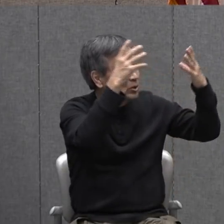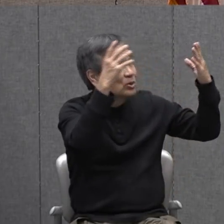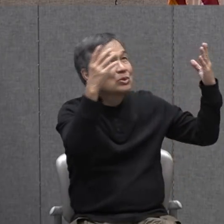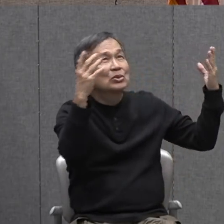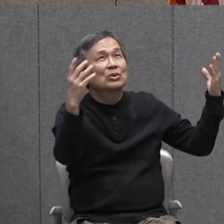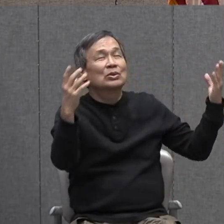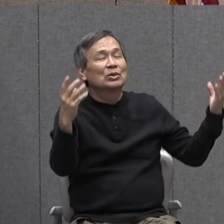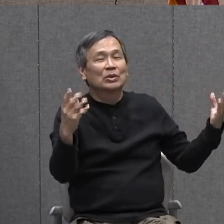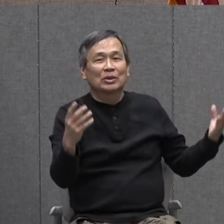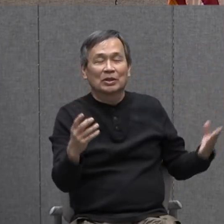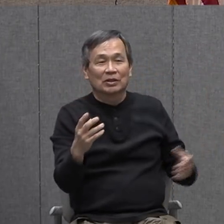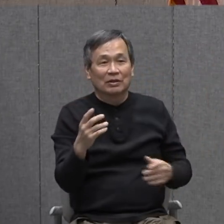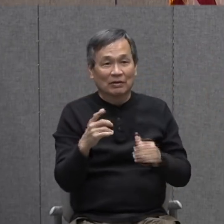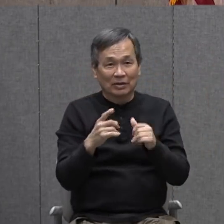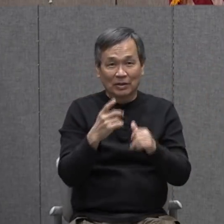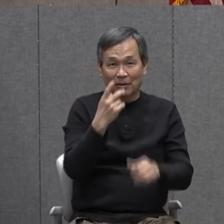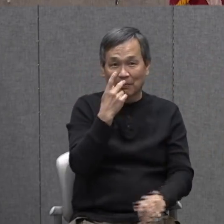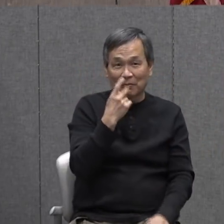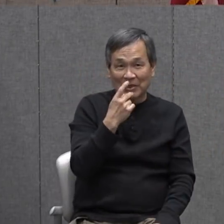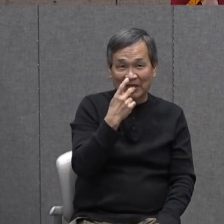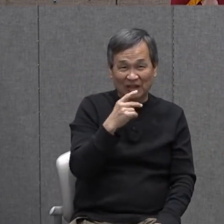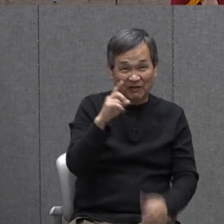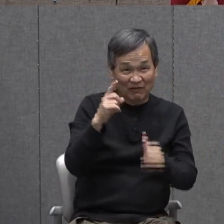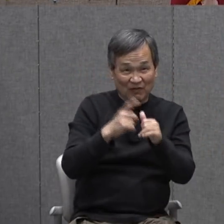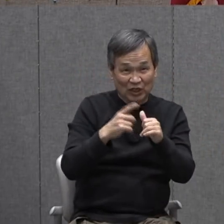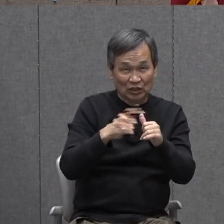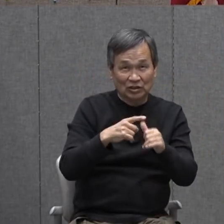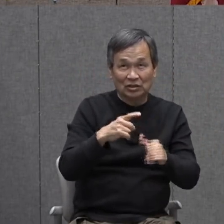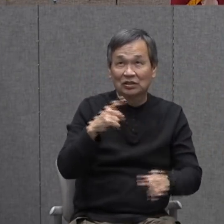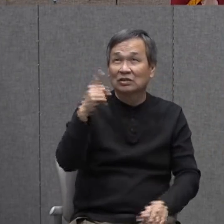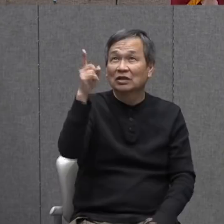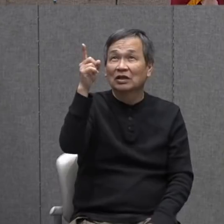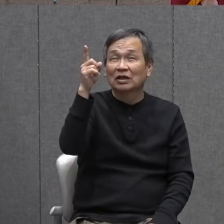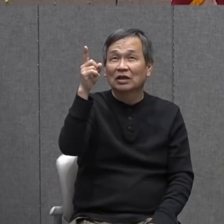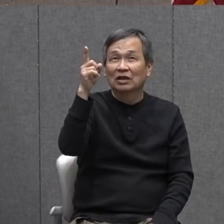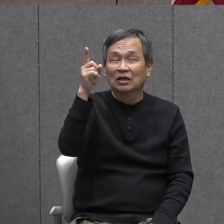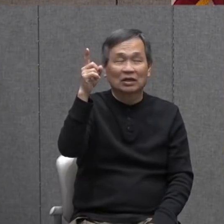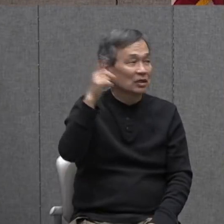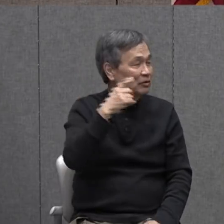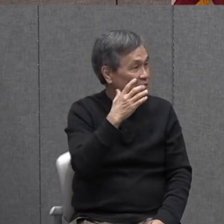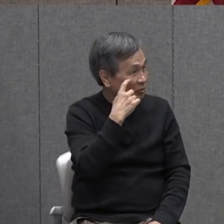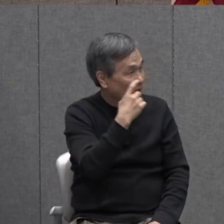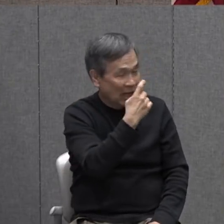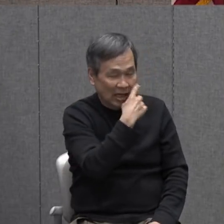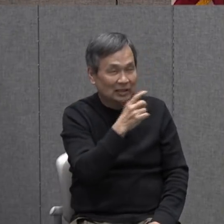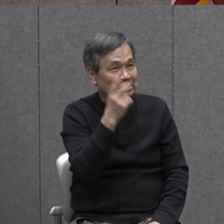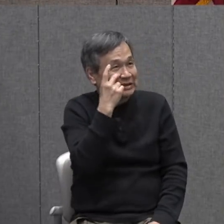It started to become a sunset and I was observing with my eyes the colors.